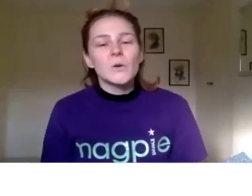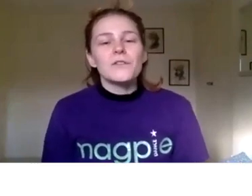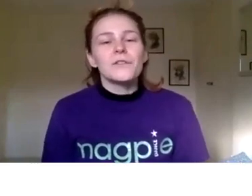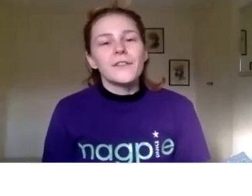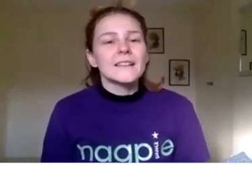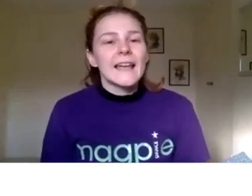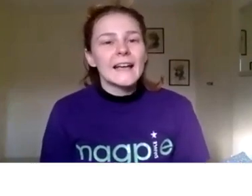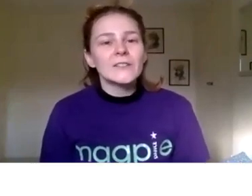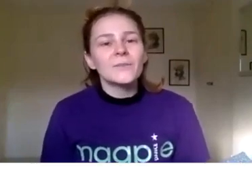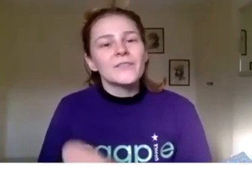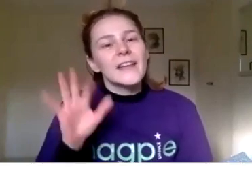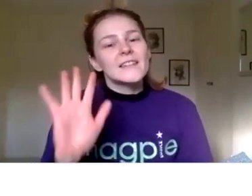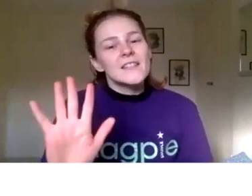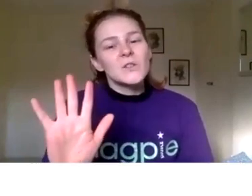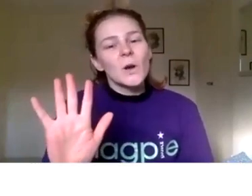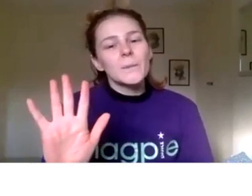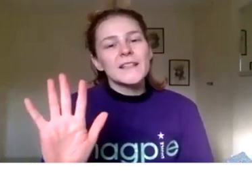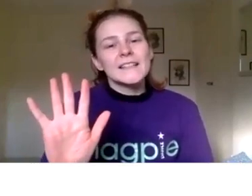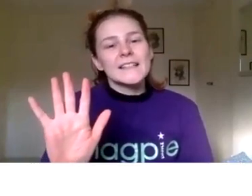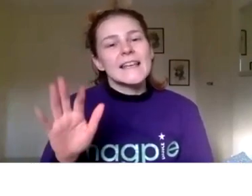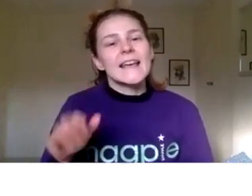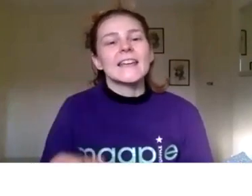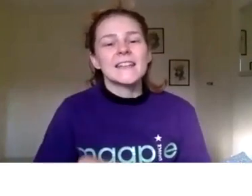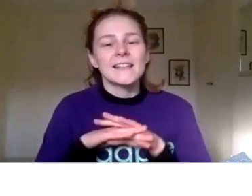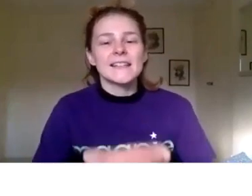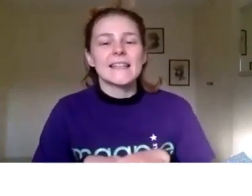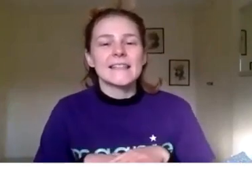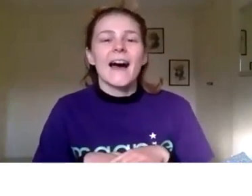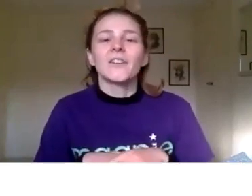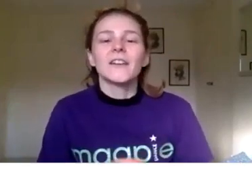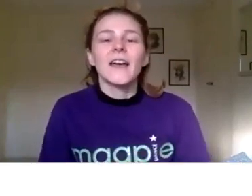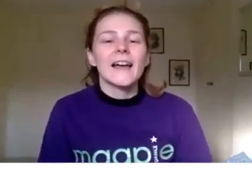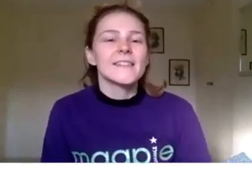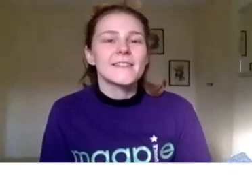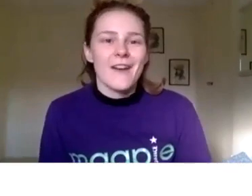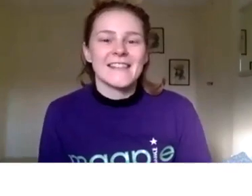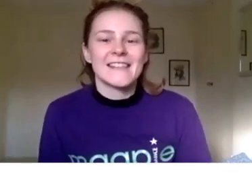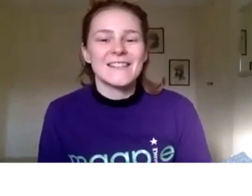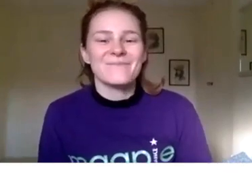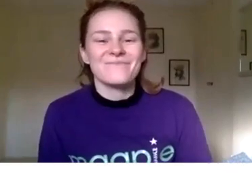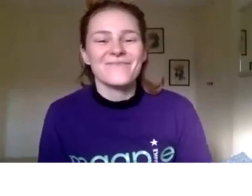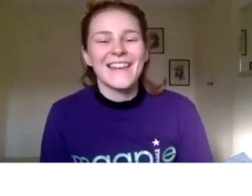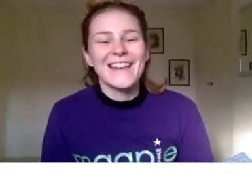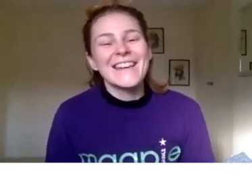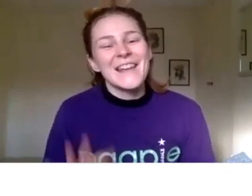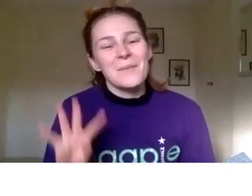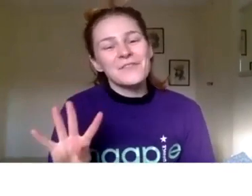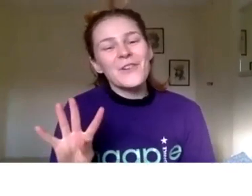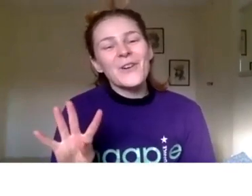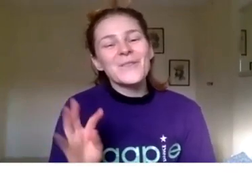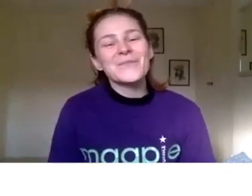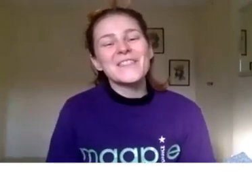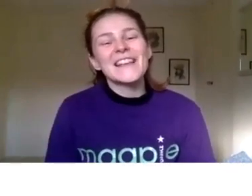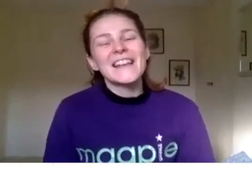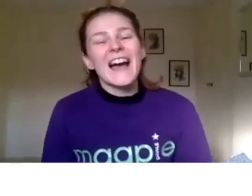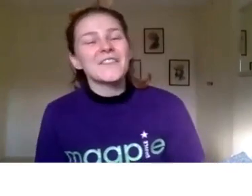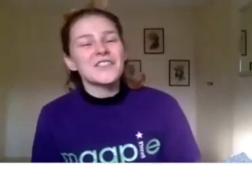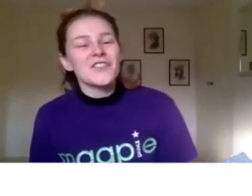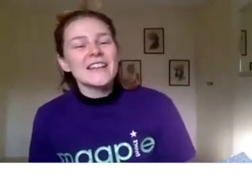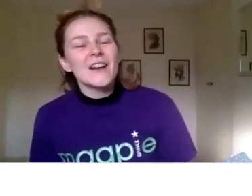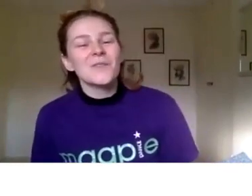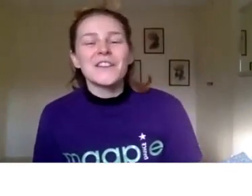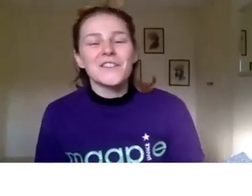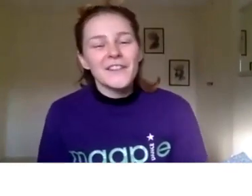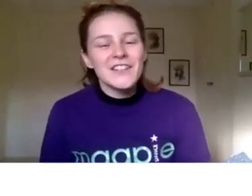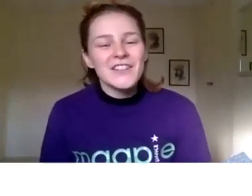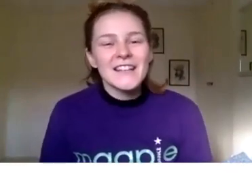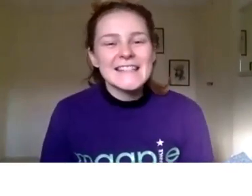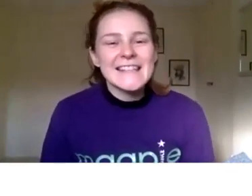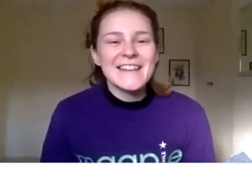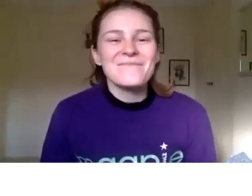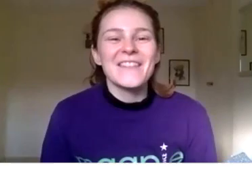you feel ill then stop dancing sit down and rest number four have a drink when you finish dancing